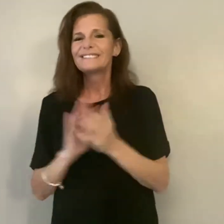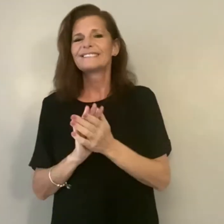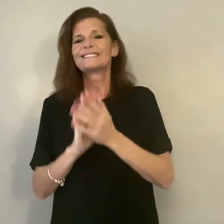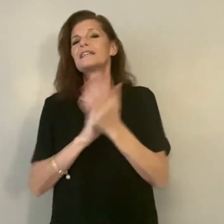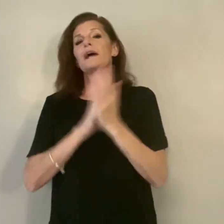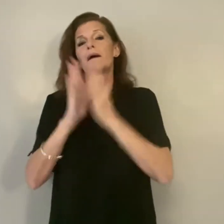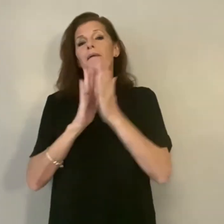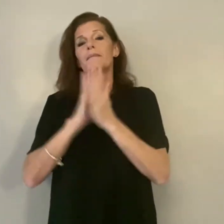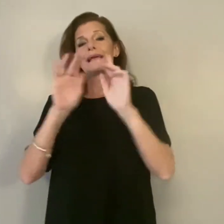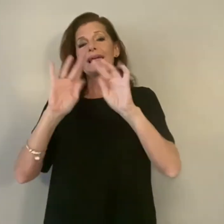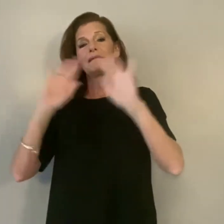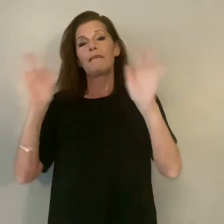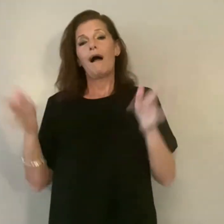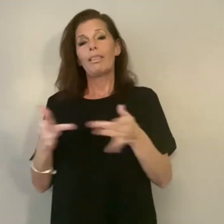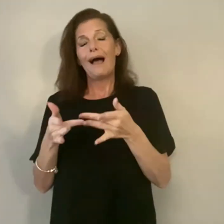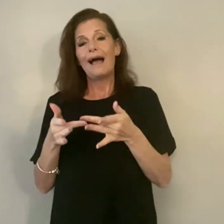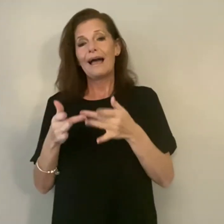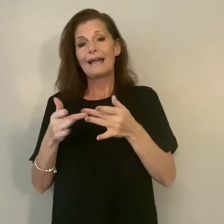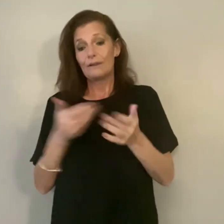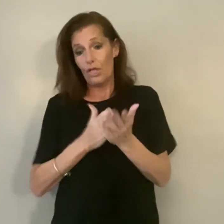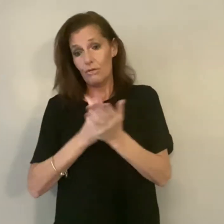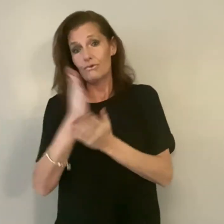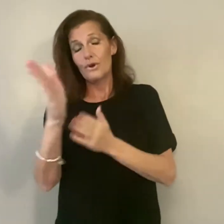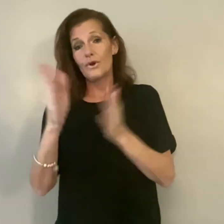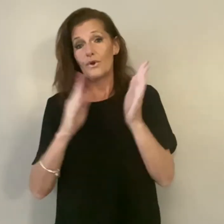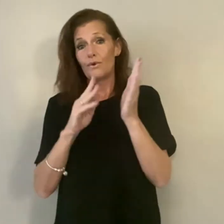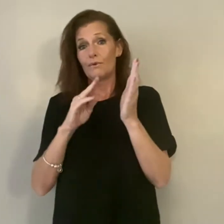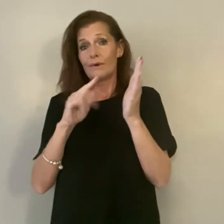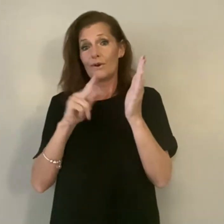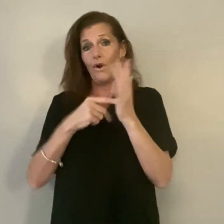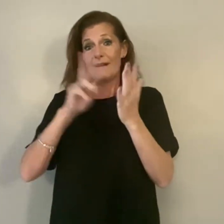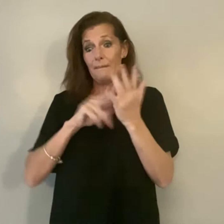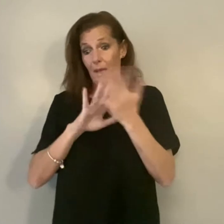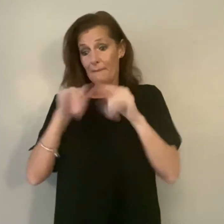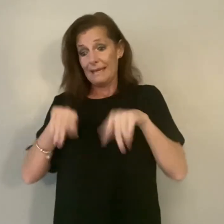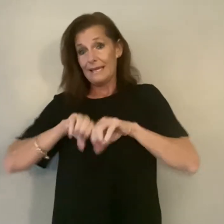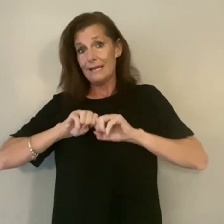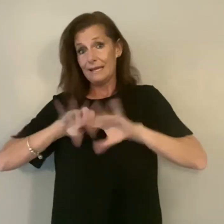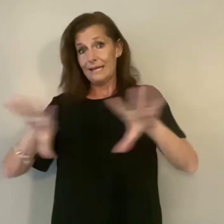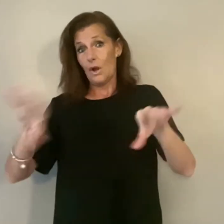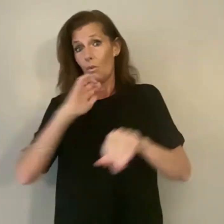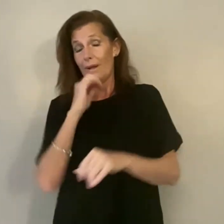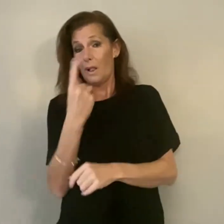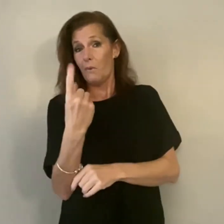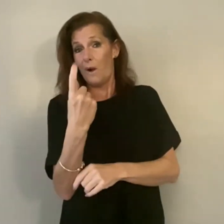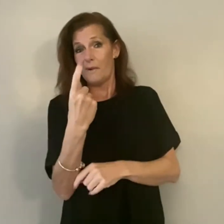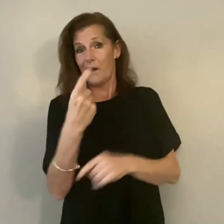It's being delivered online across the month. In fact, when this podcast goes out, they'll still be one session left.